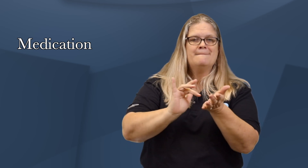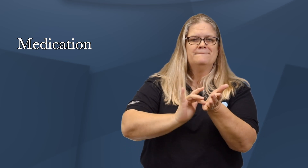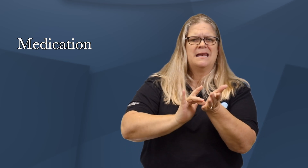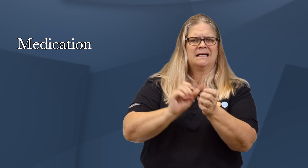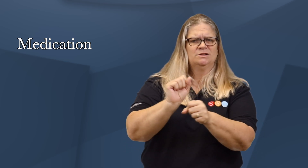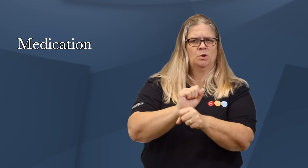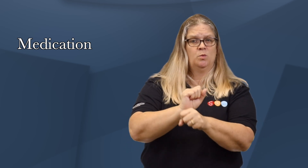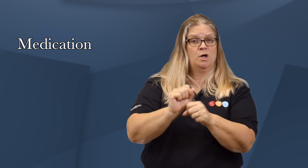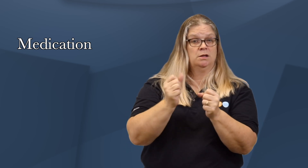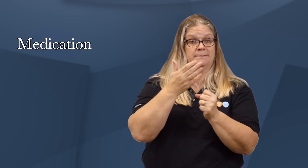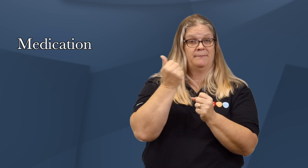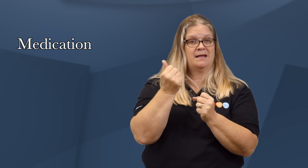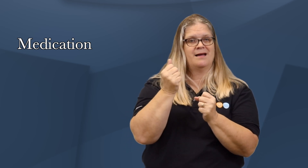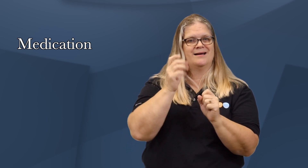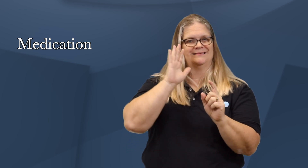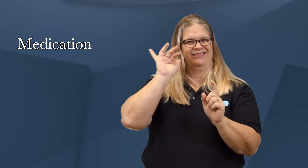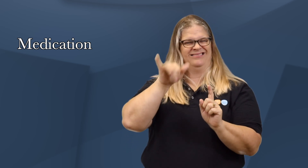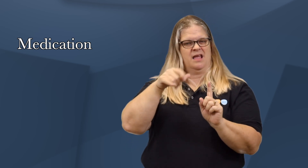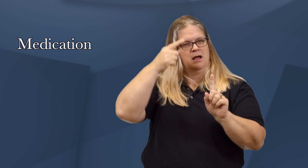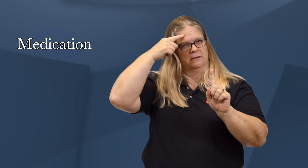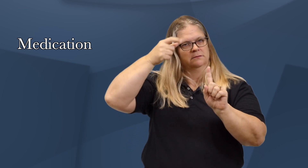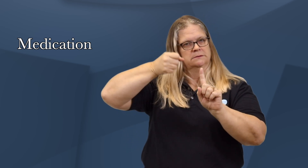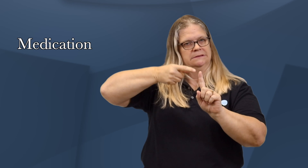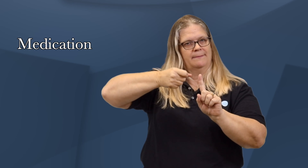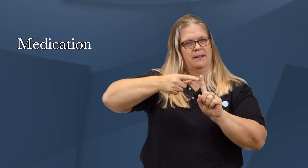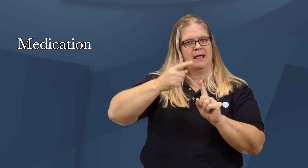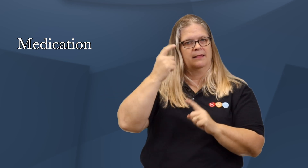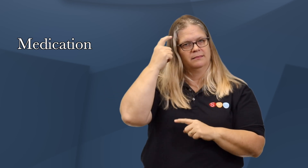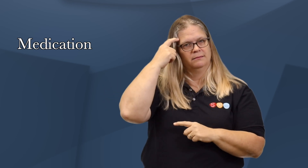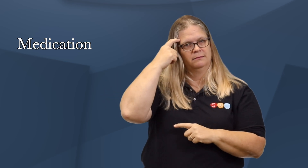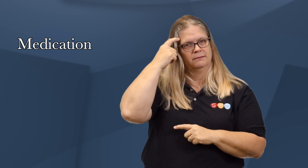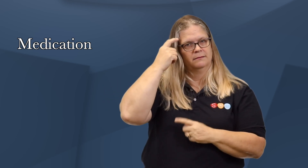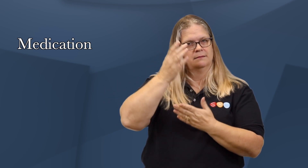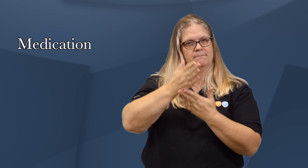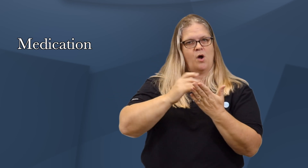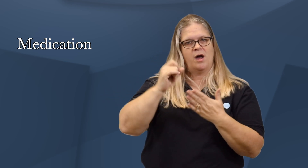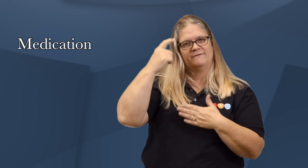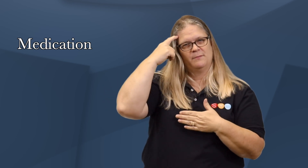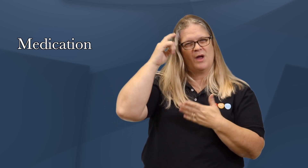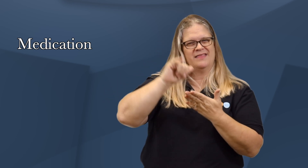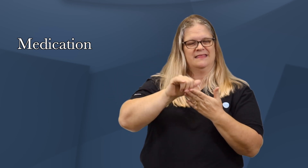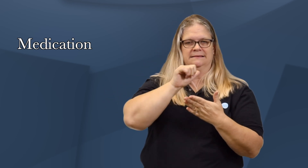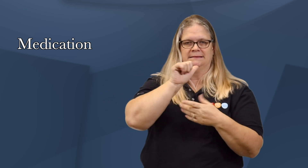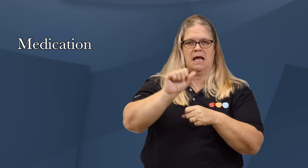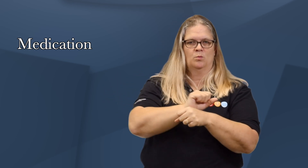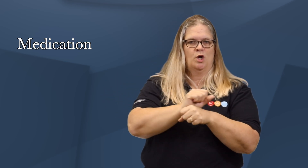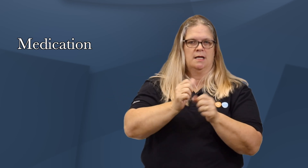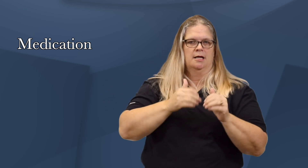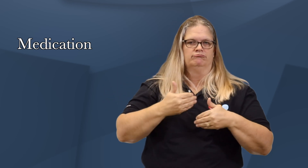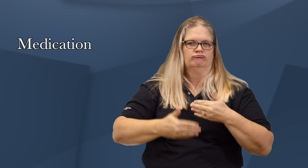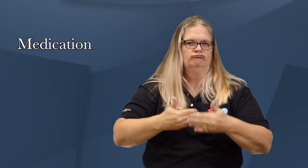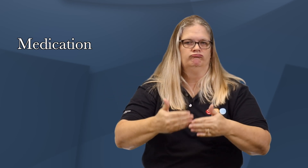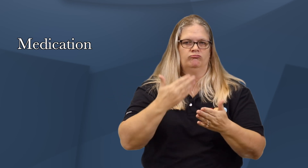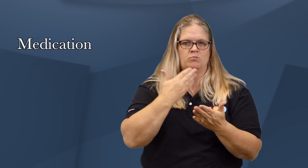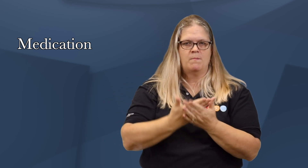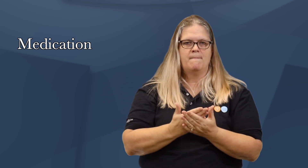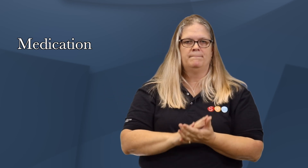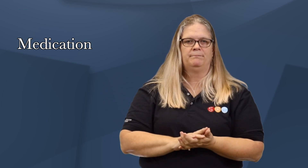Medication works because it stimulates the part of the brain that is under working